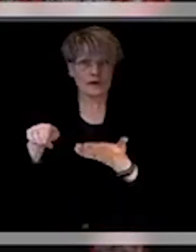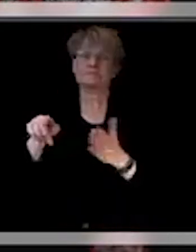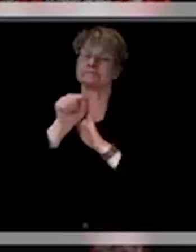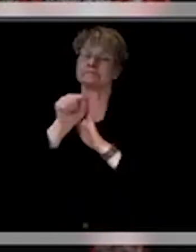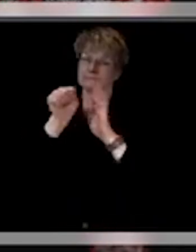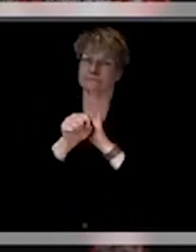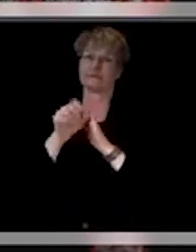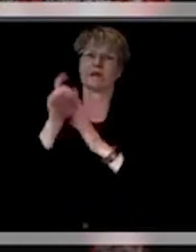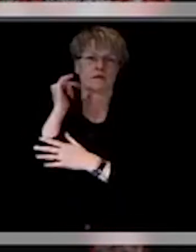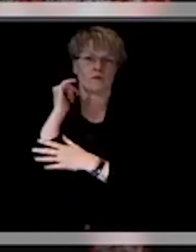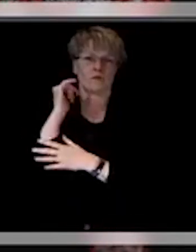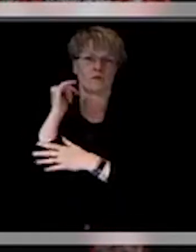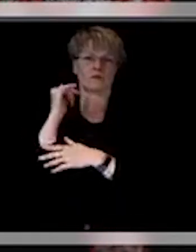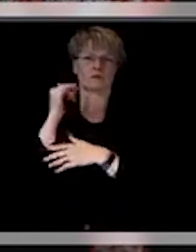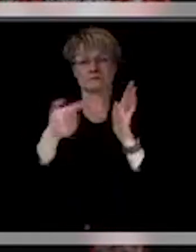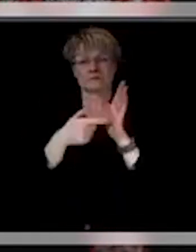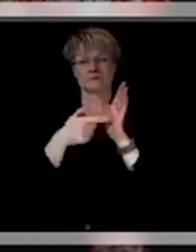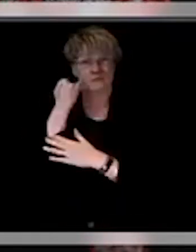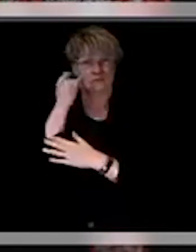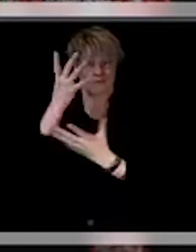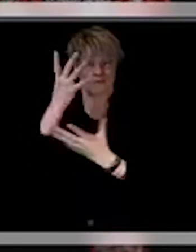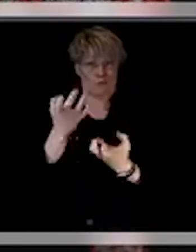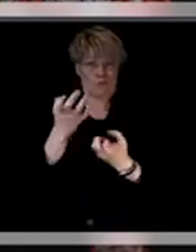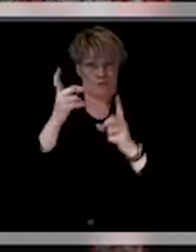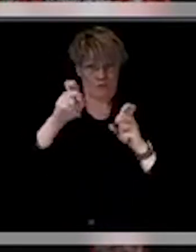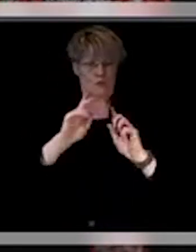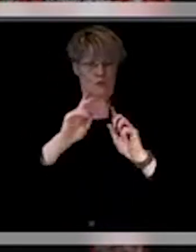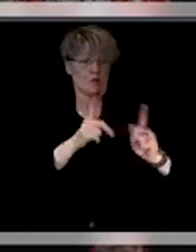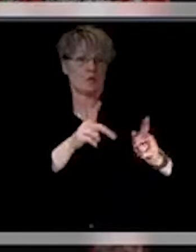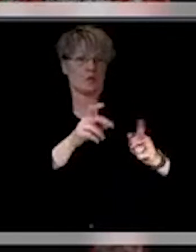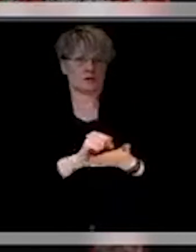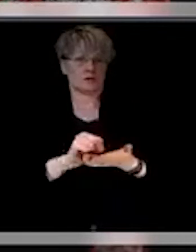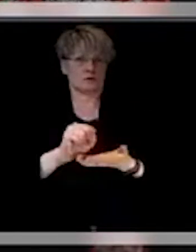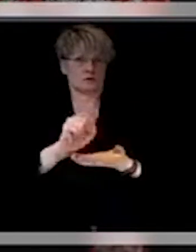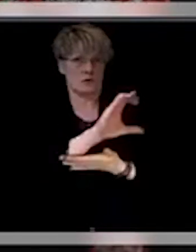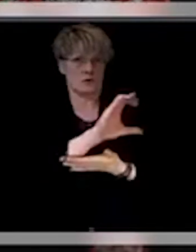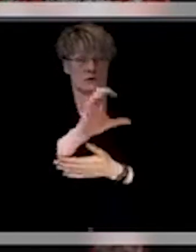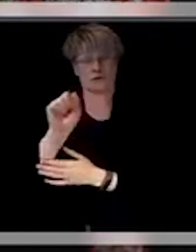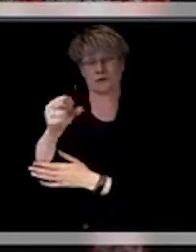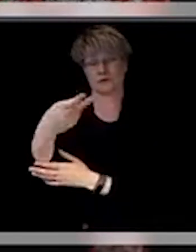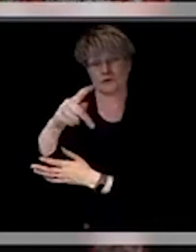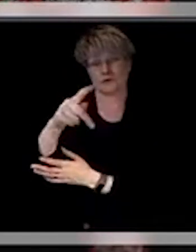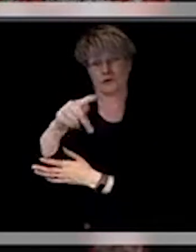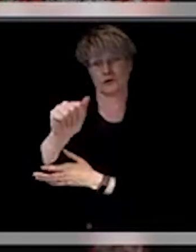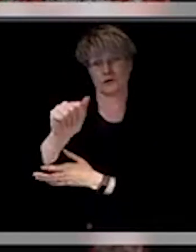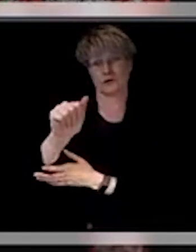and get tested there. You do need an appointment and you can access the website for that via